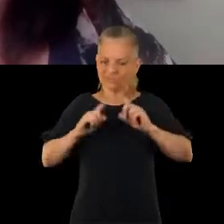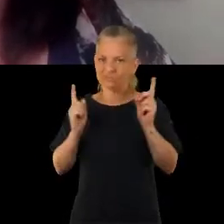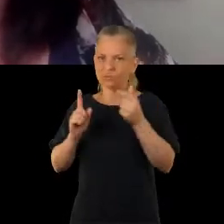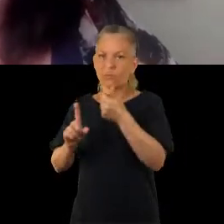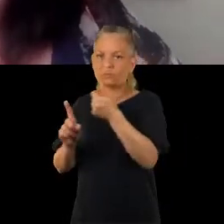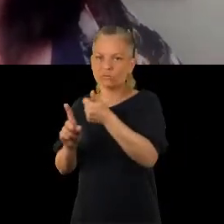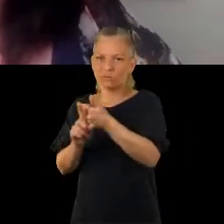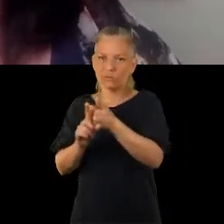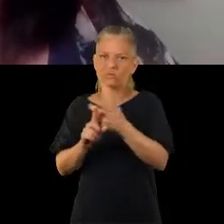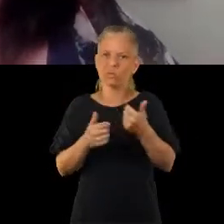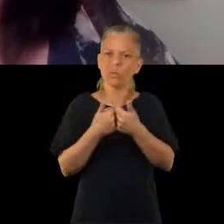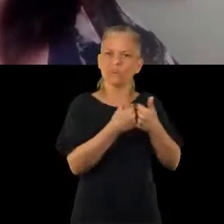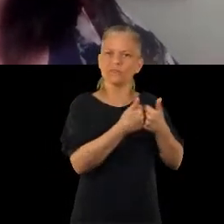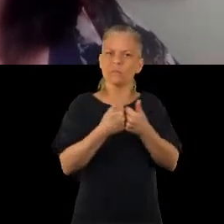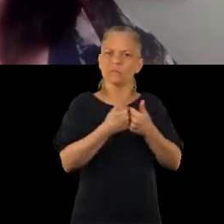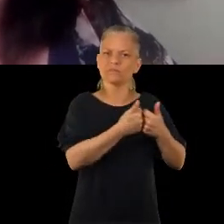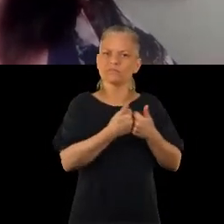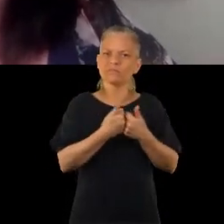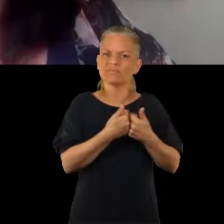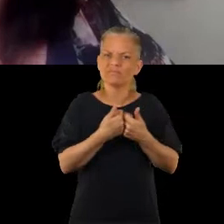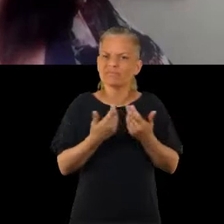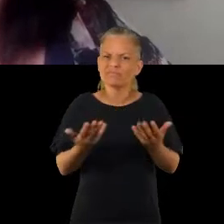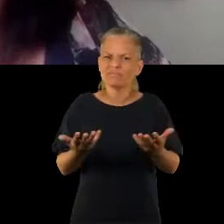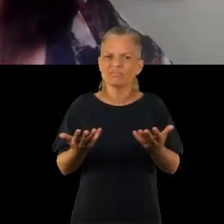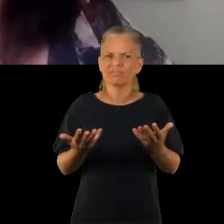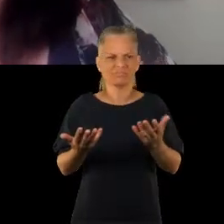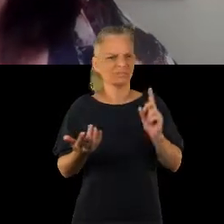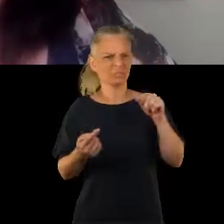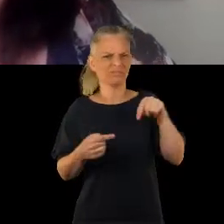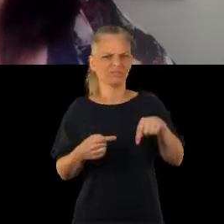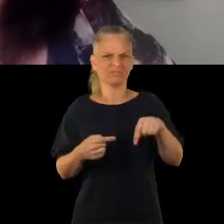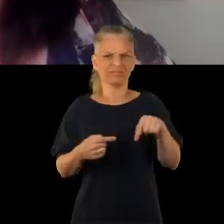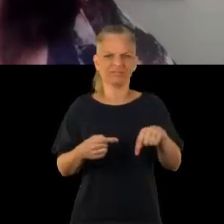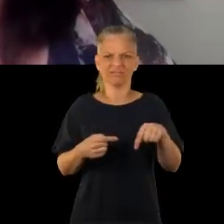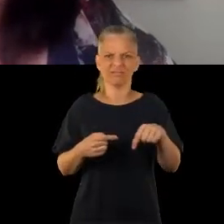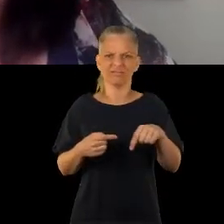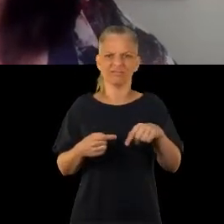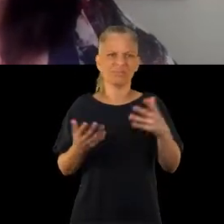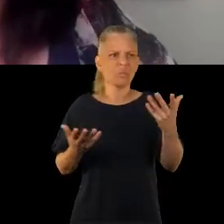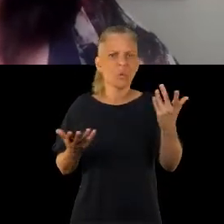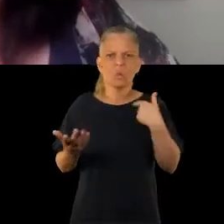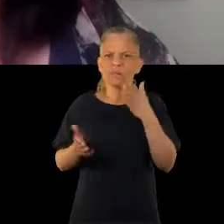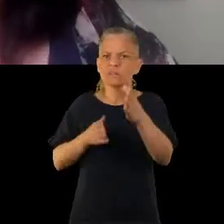potential, looking to work with voluntary sector organisations, a large amount of coproduction and